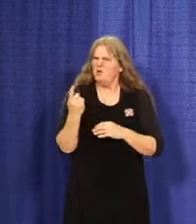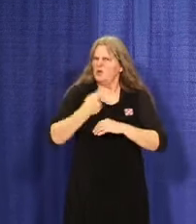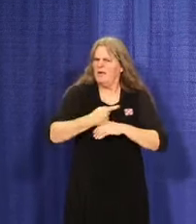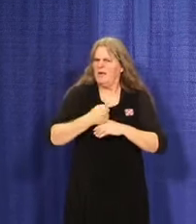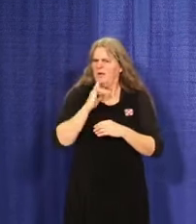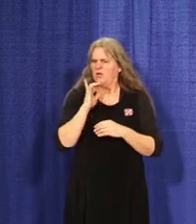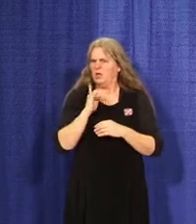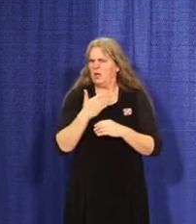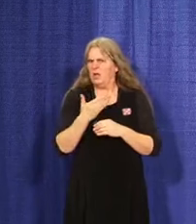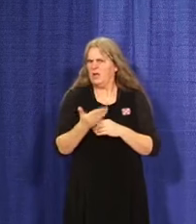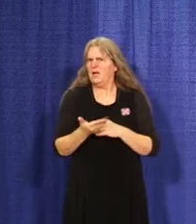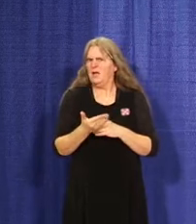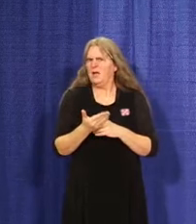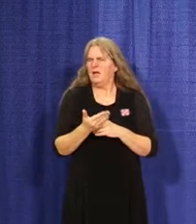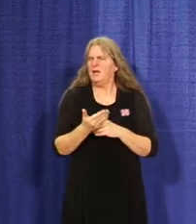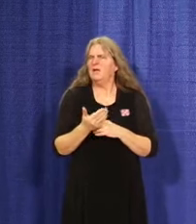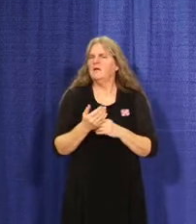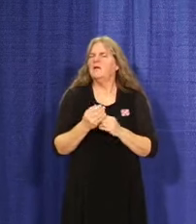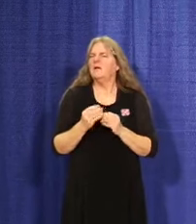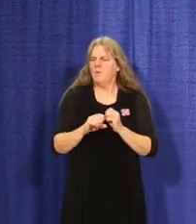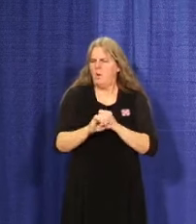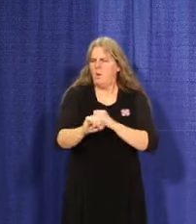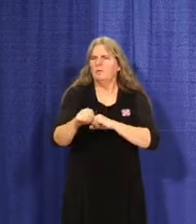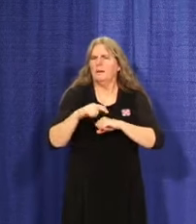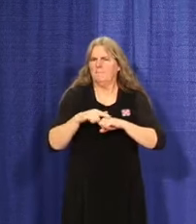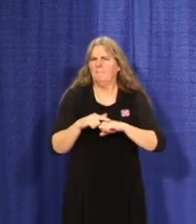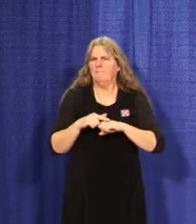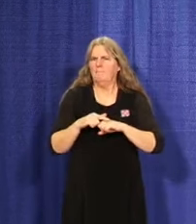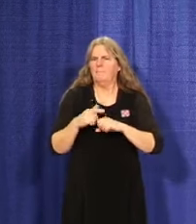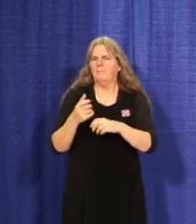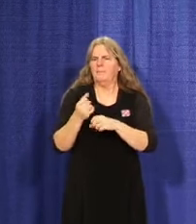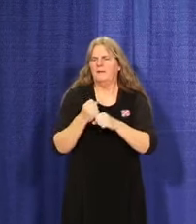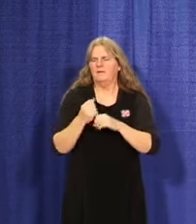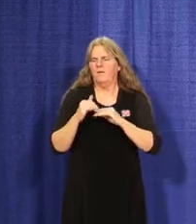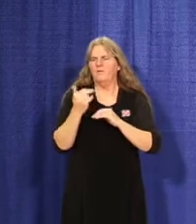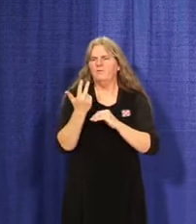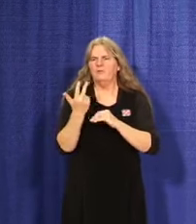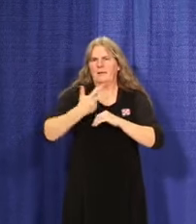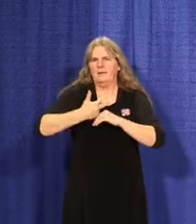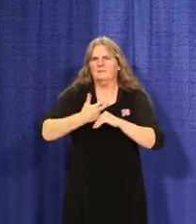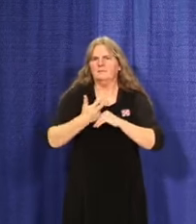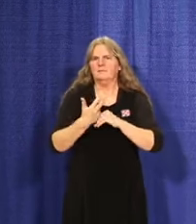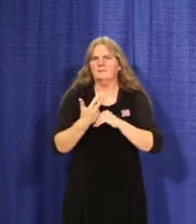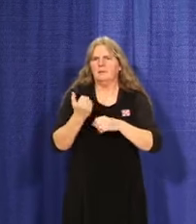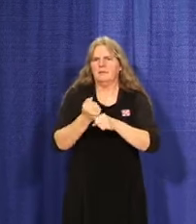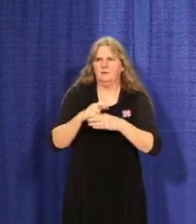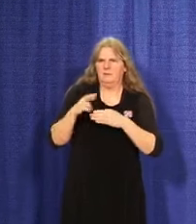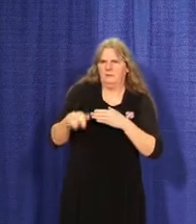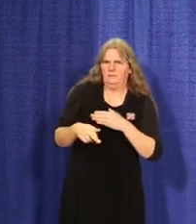times were beyond two to three days. So I am actually trying to get